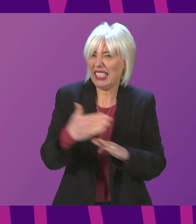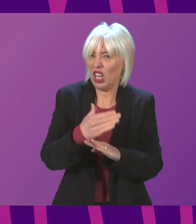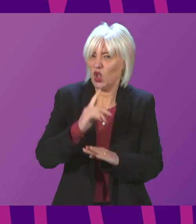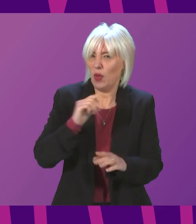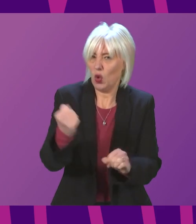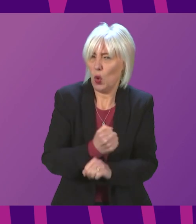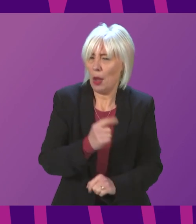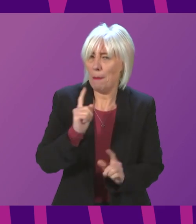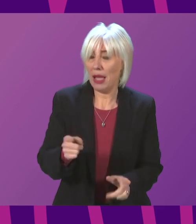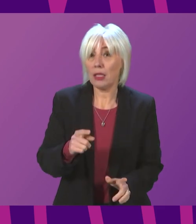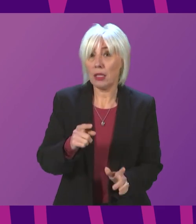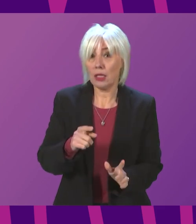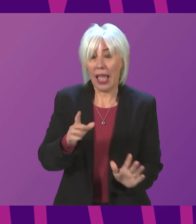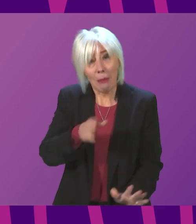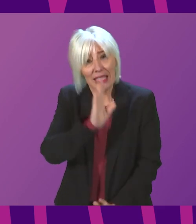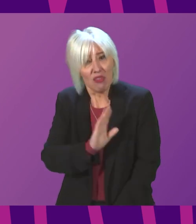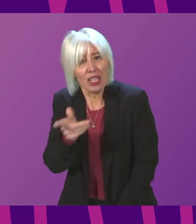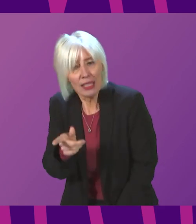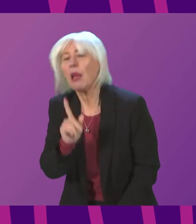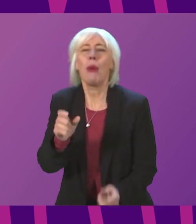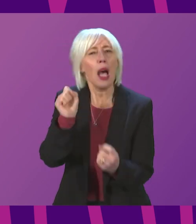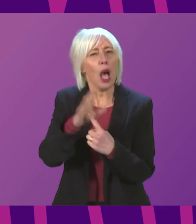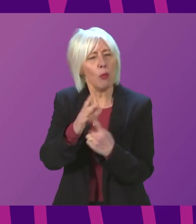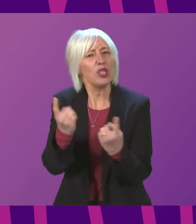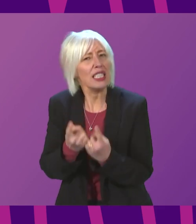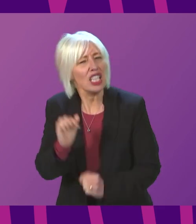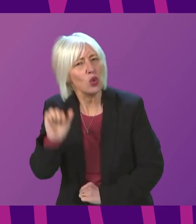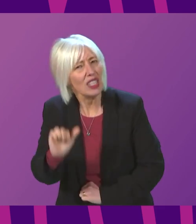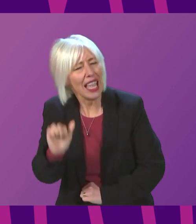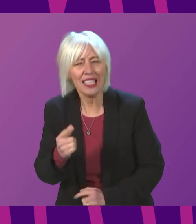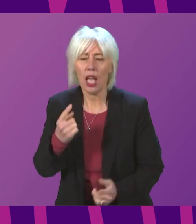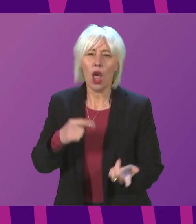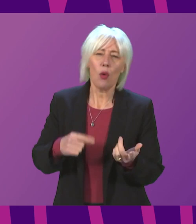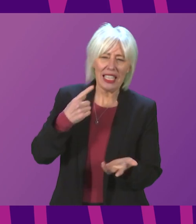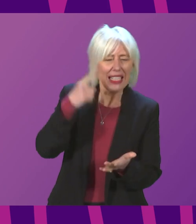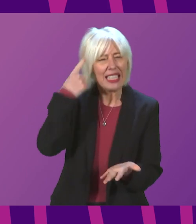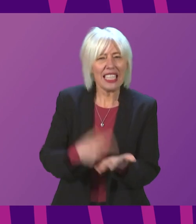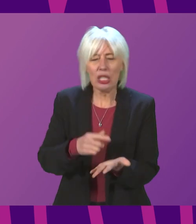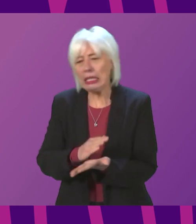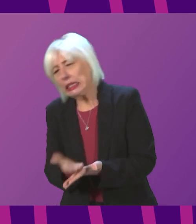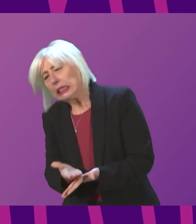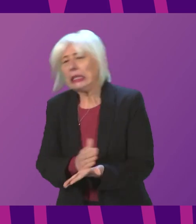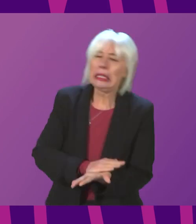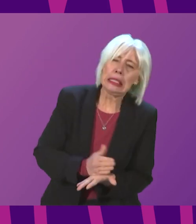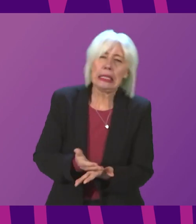I take those important issues seriously. We agonise over decisions, and I spend most waking